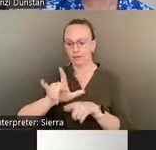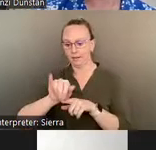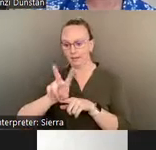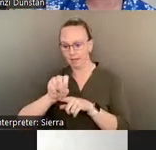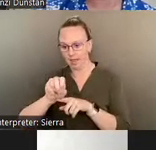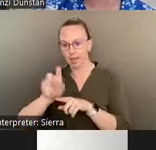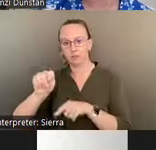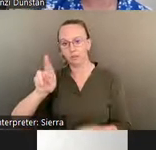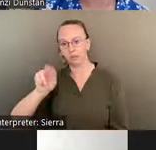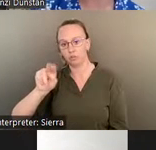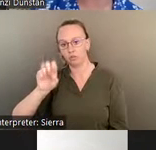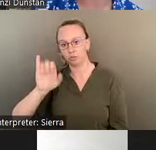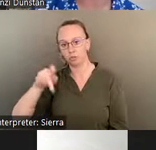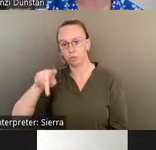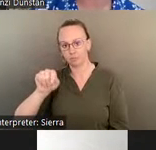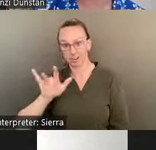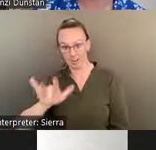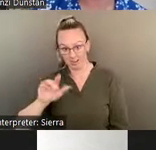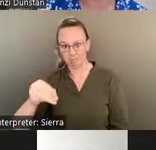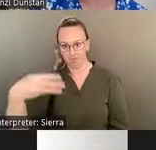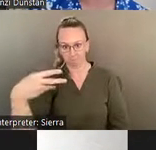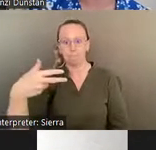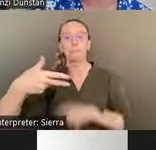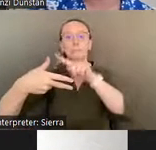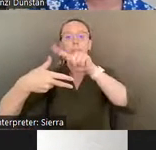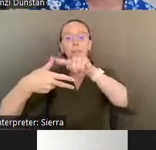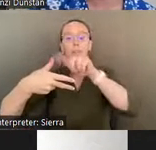your screen and then selecting "Show Subtitle."